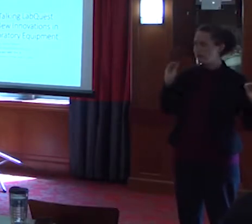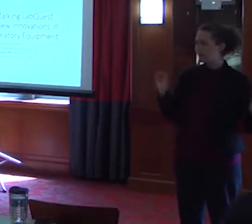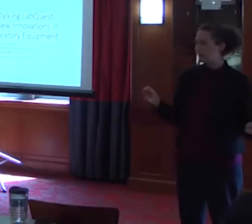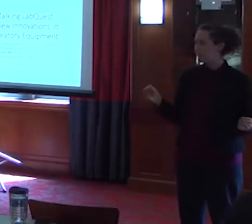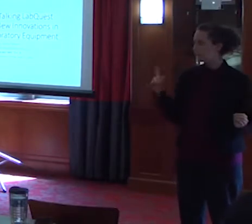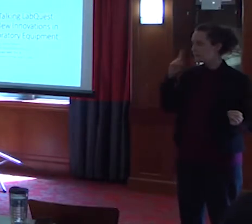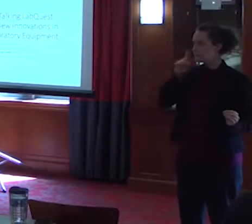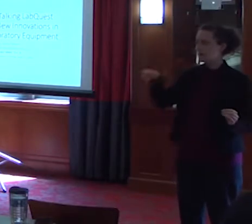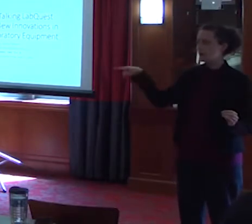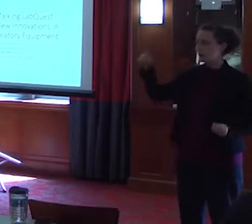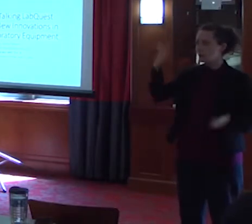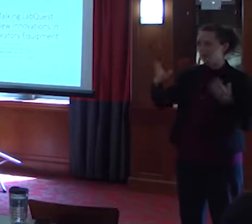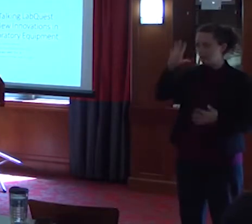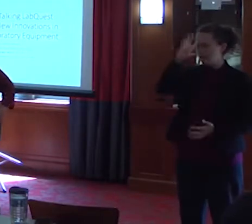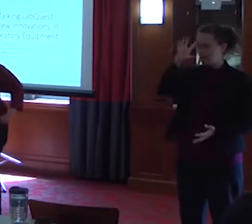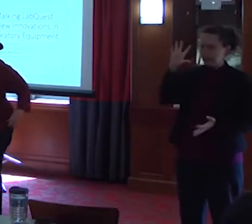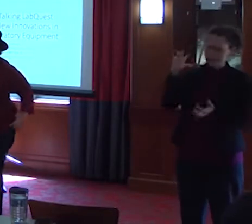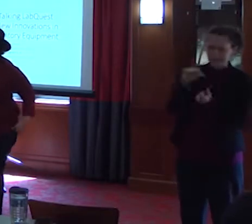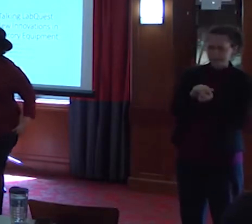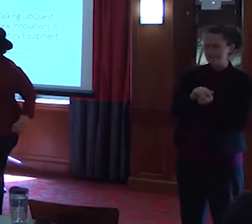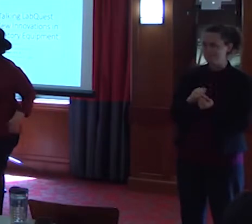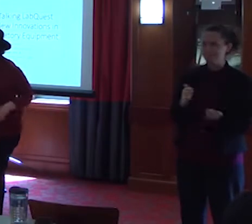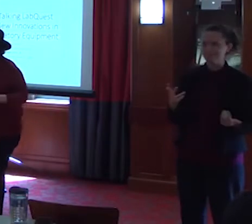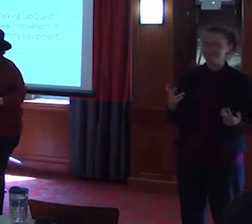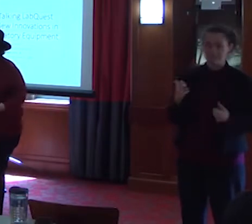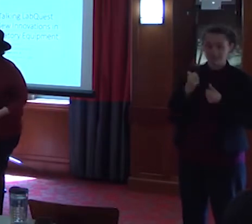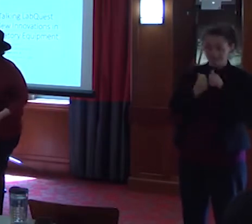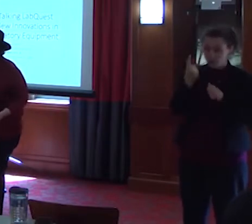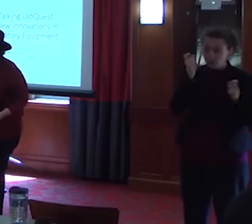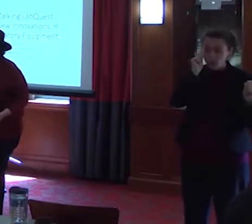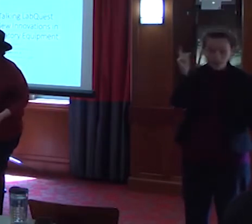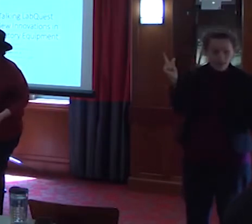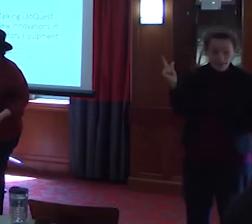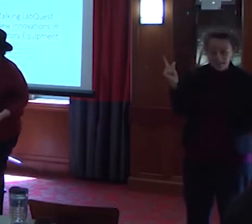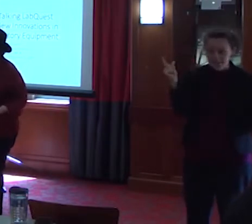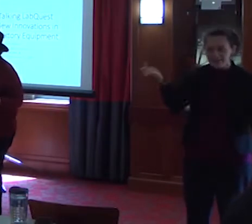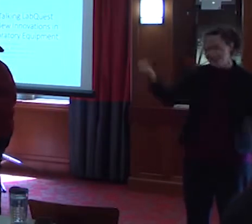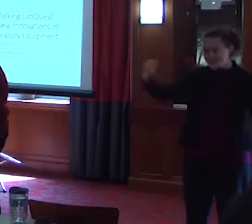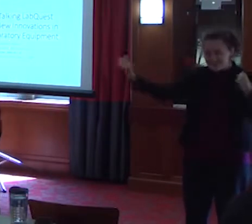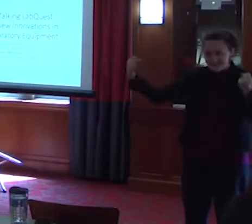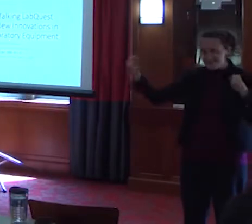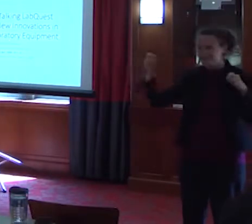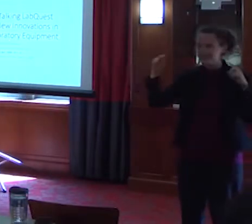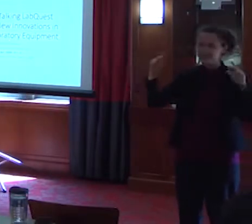or choose whichever preference you want there, then you can engage more of your brain